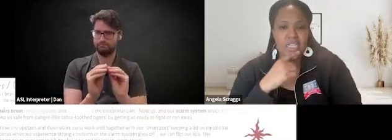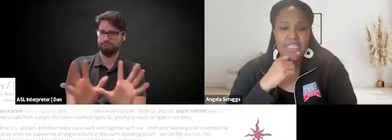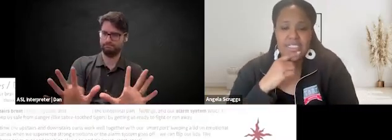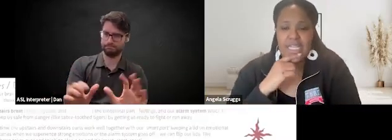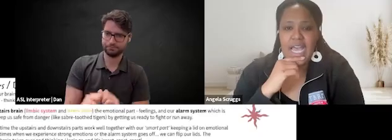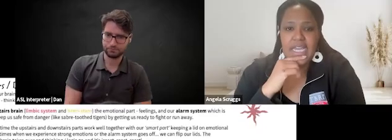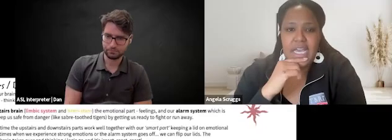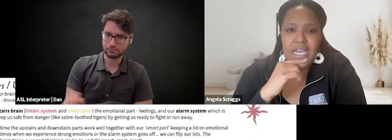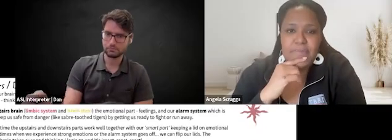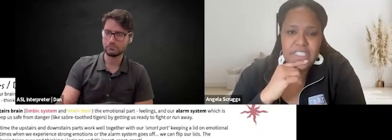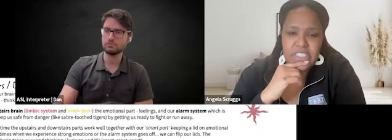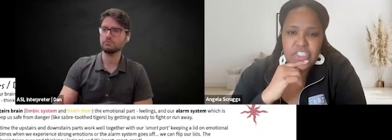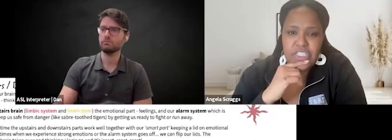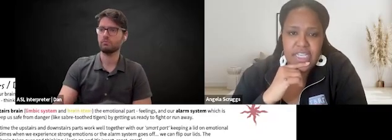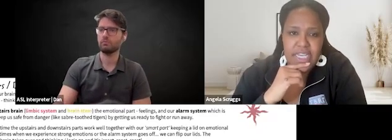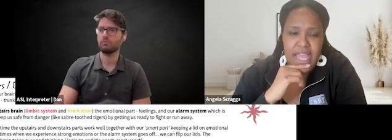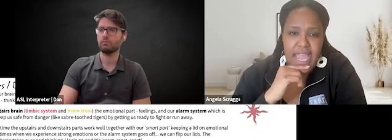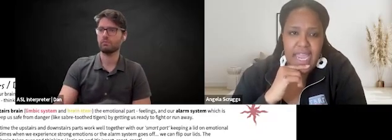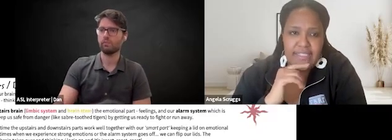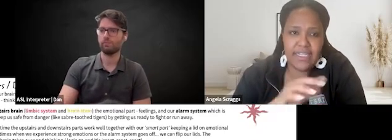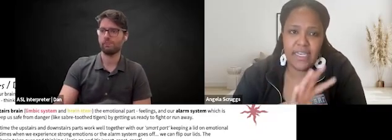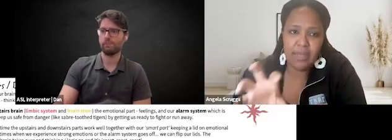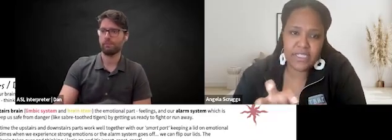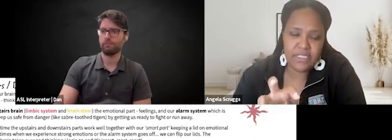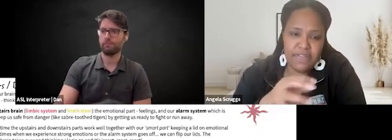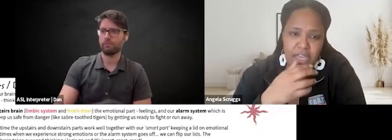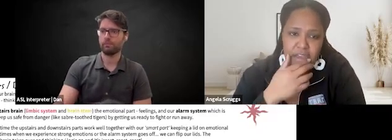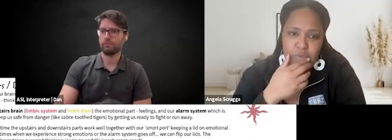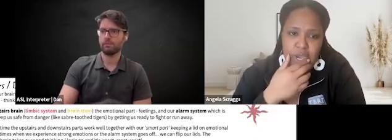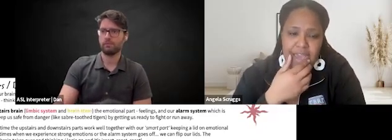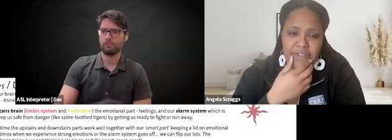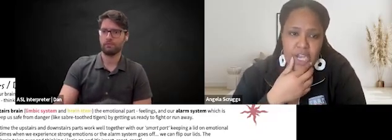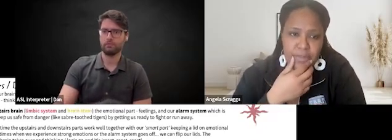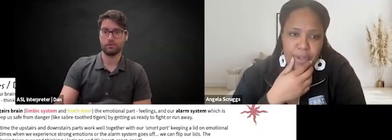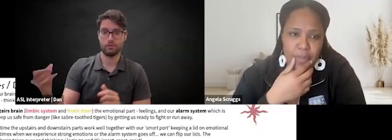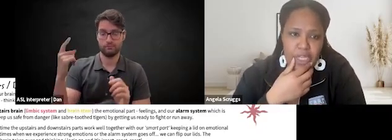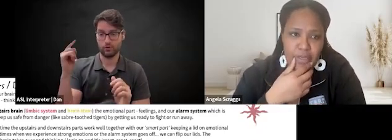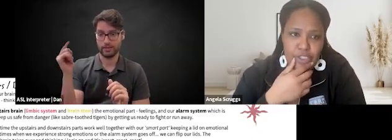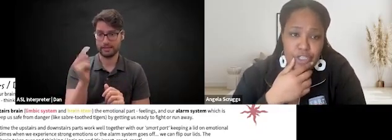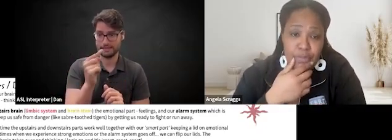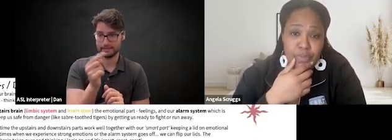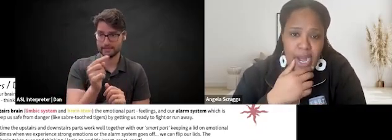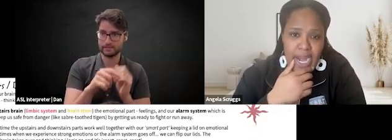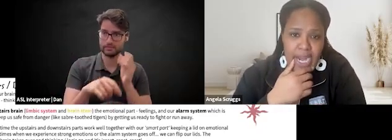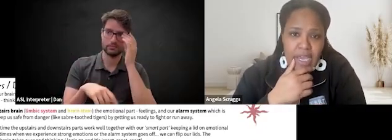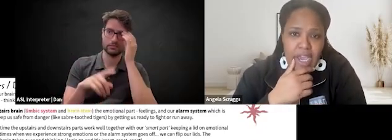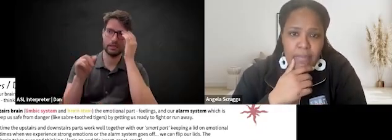On this slide, um... this is just again, a synopsis of what I've talked about when it comes to the brain.